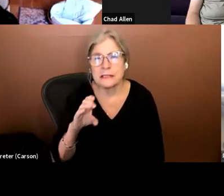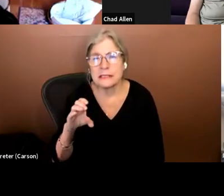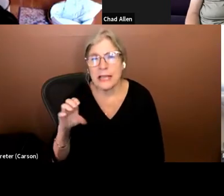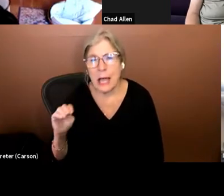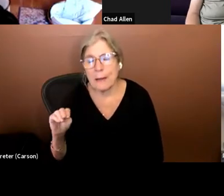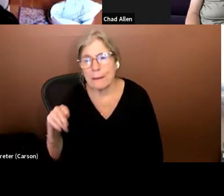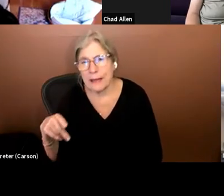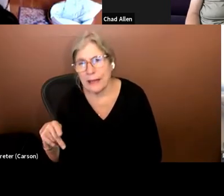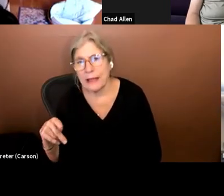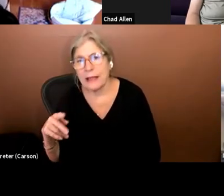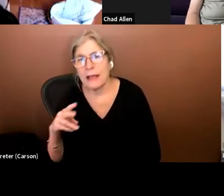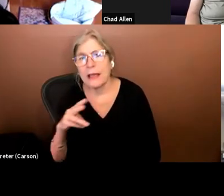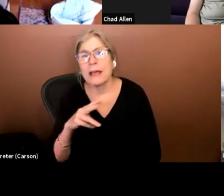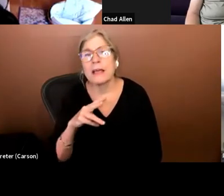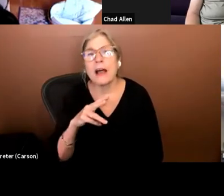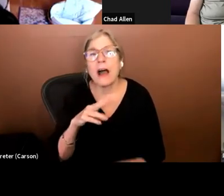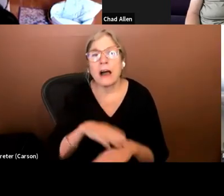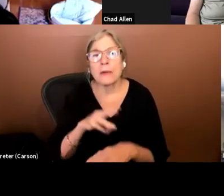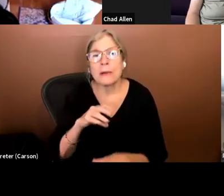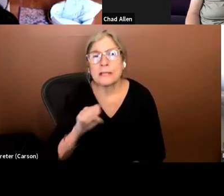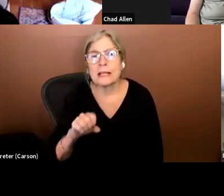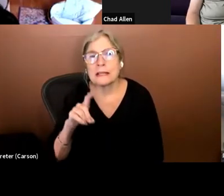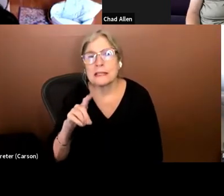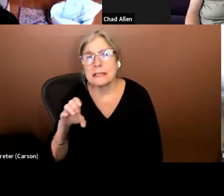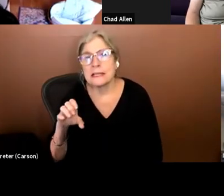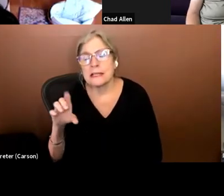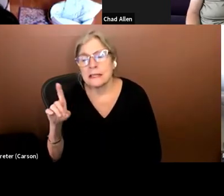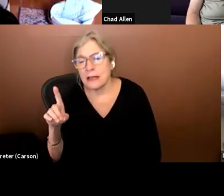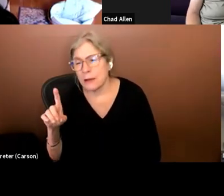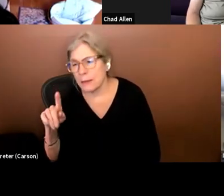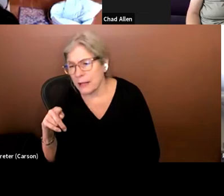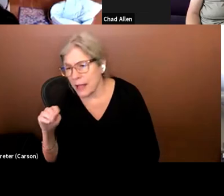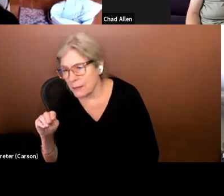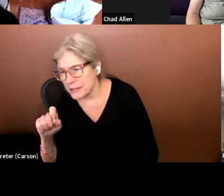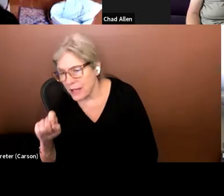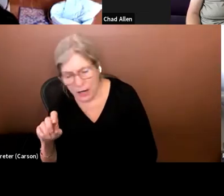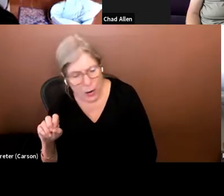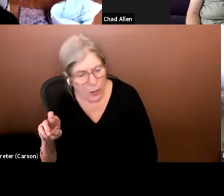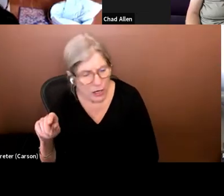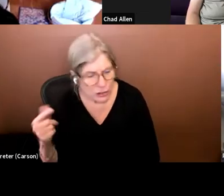website DCMP.org their webinar is